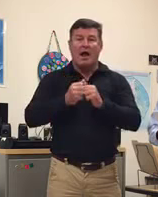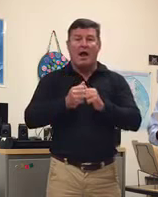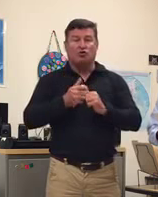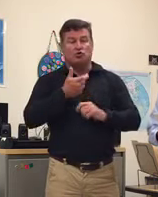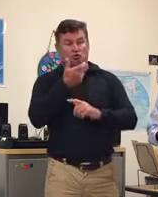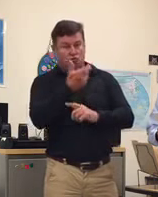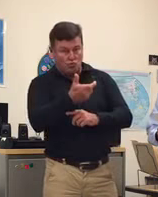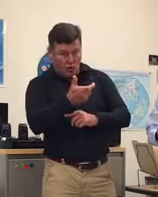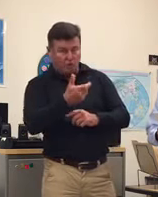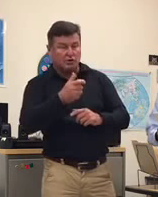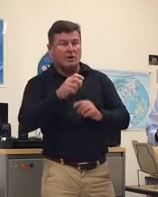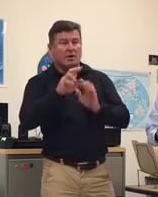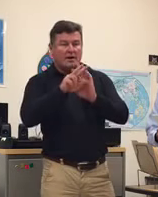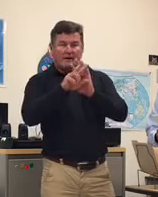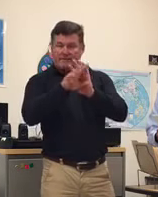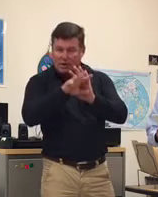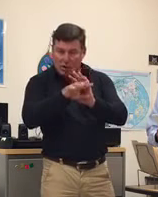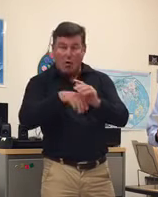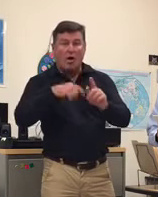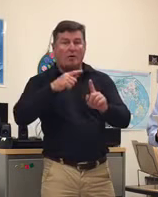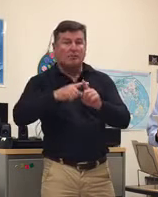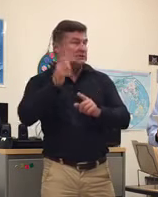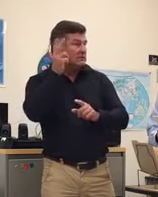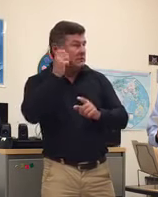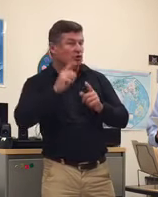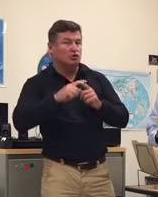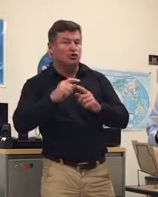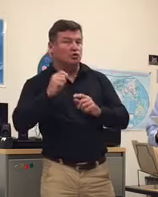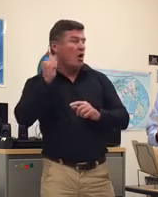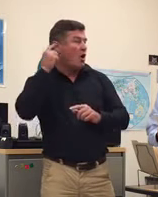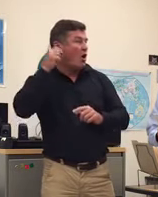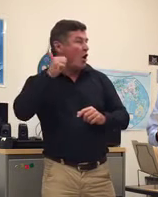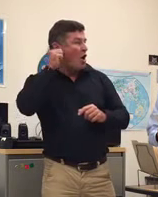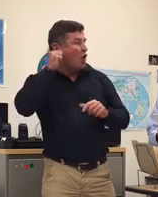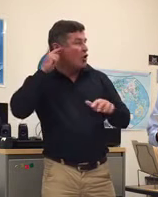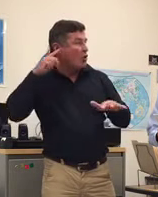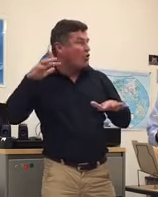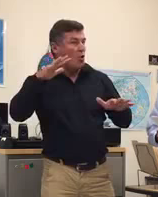viewing the video and audio recording. And finally tips for parents.